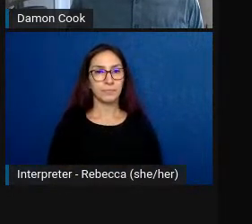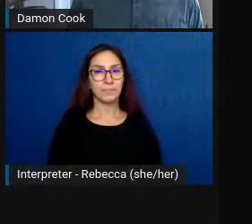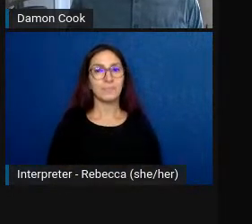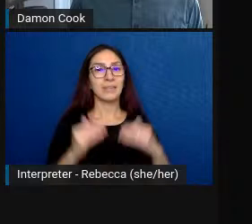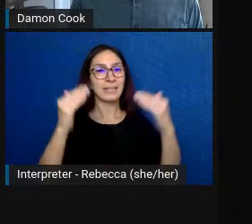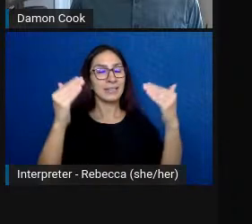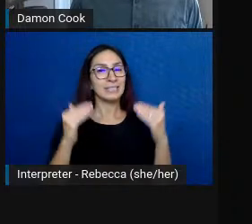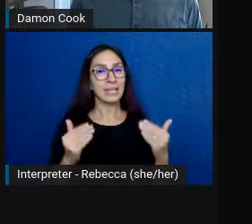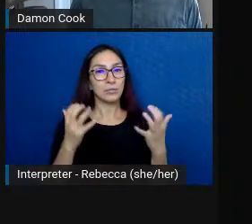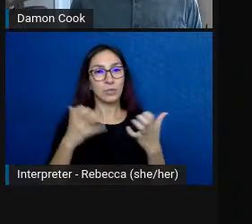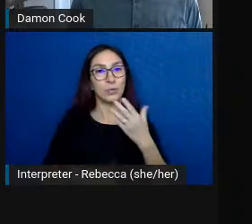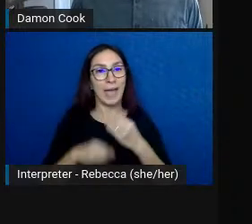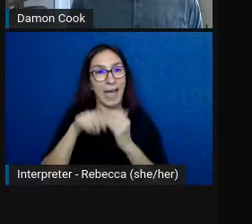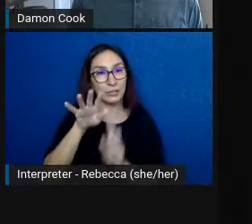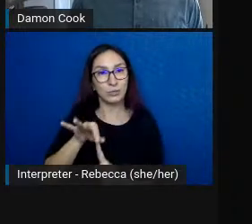and just the backdrop in the close button